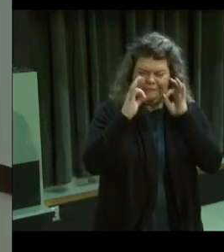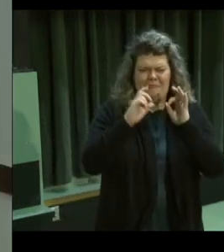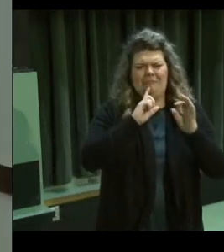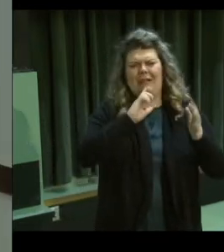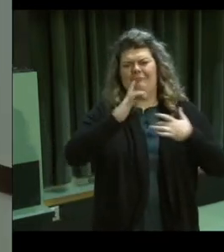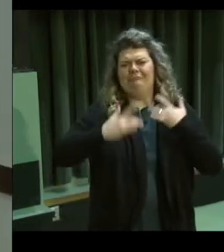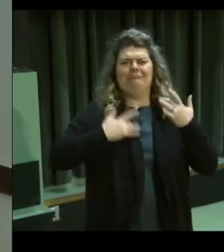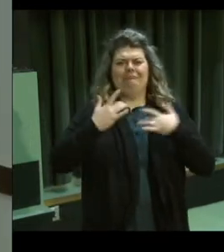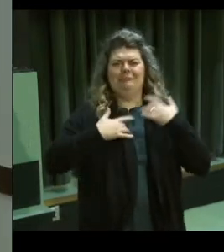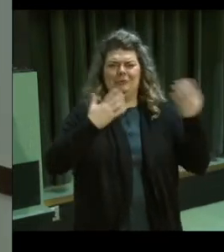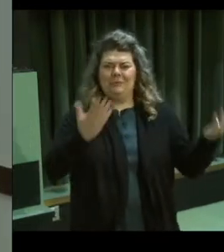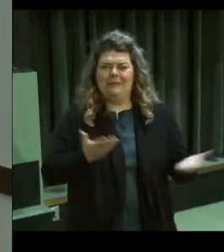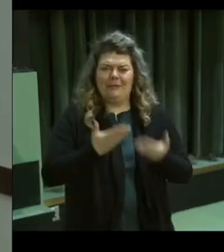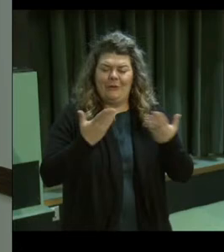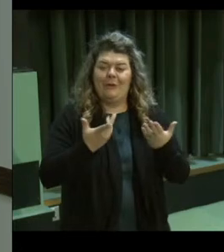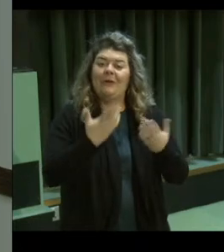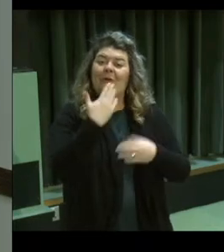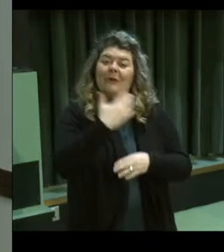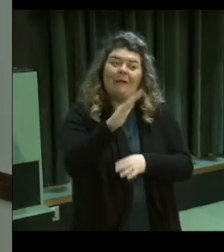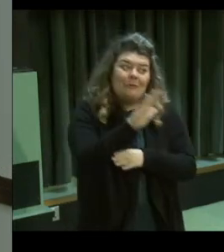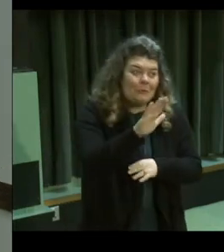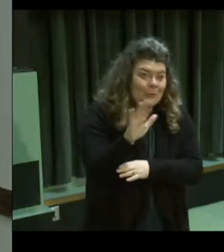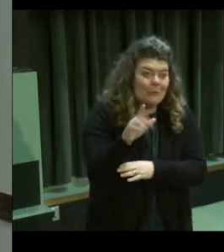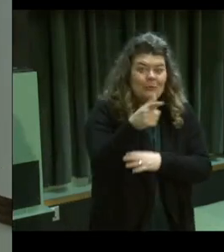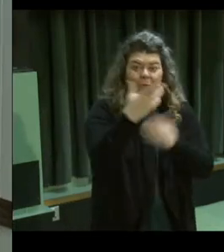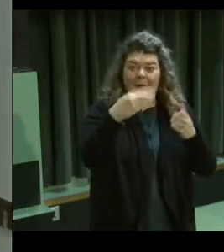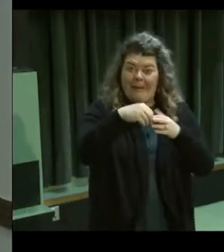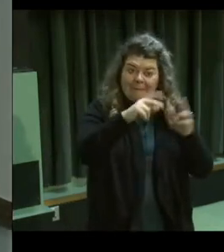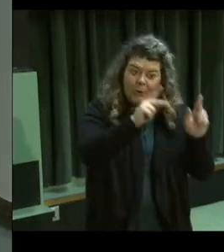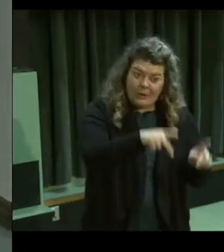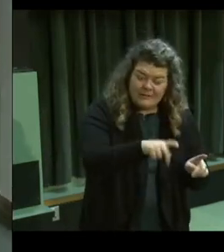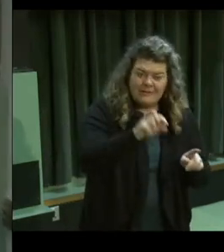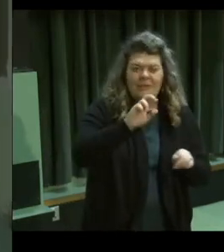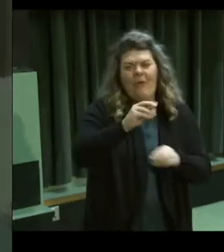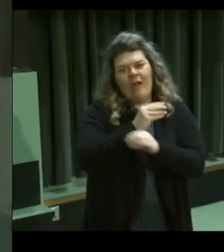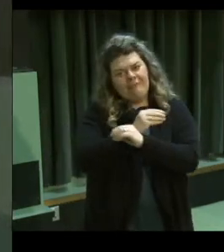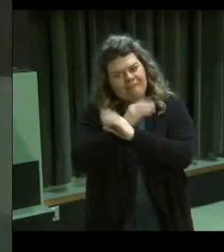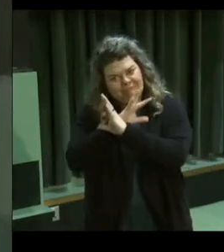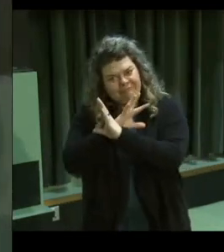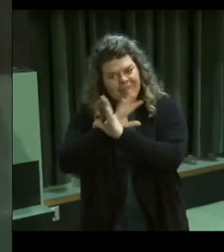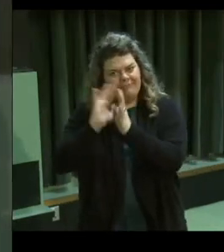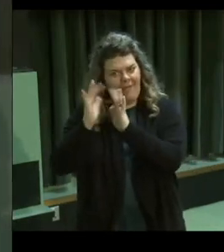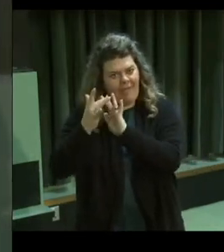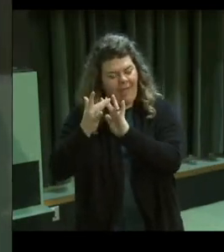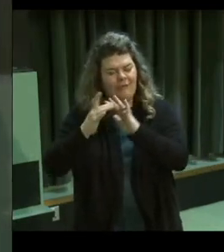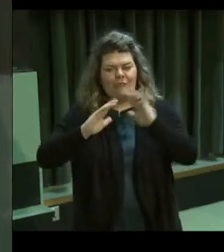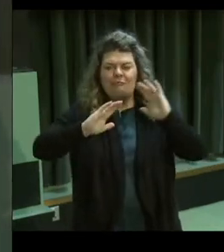Thank you very much. I'm really delighted to be here. Good afternoon, those of you